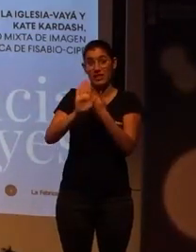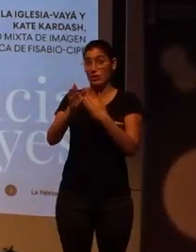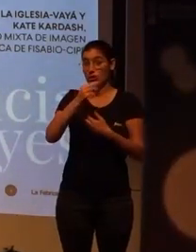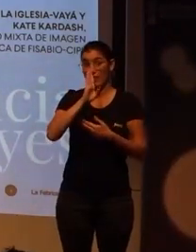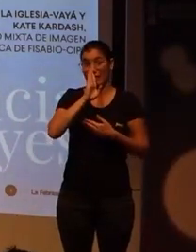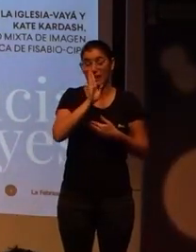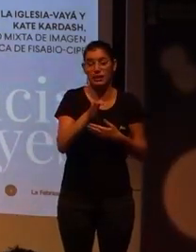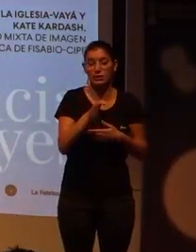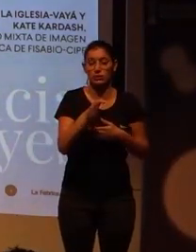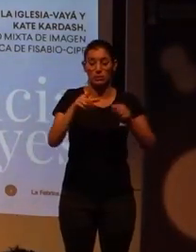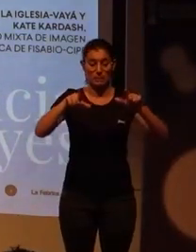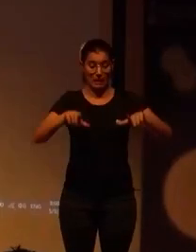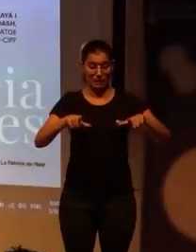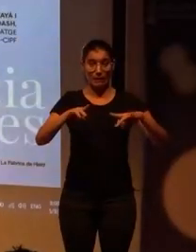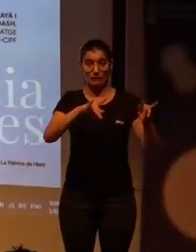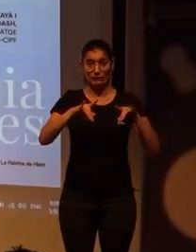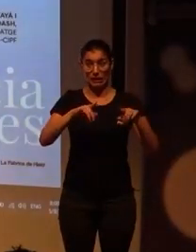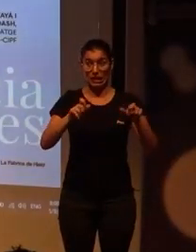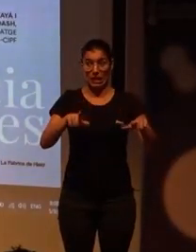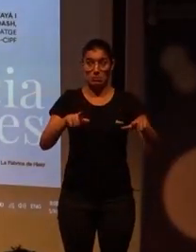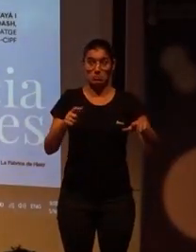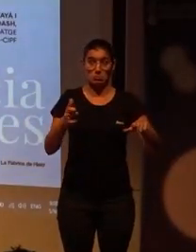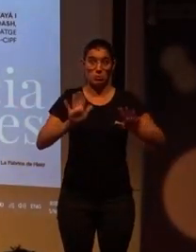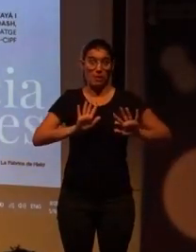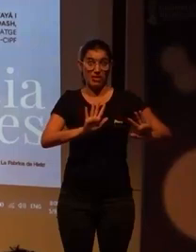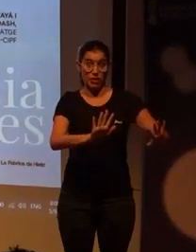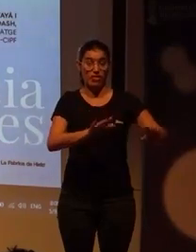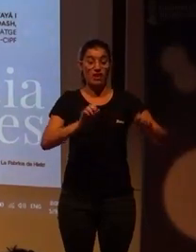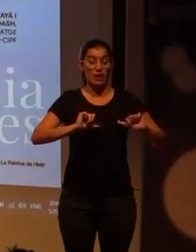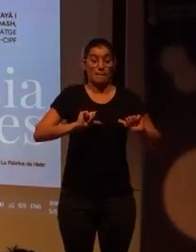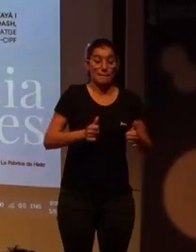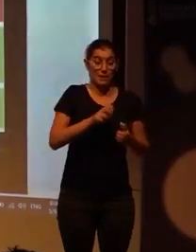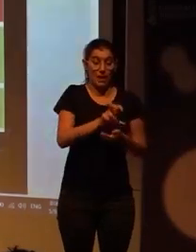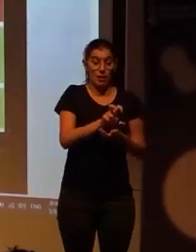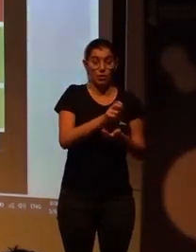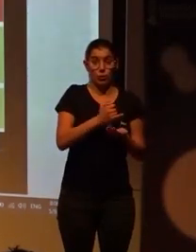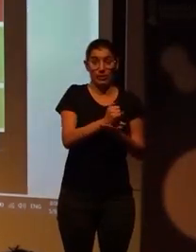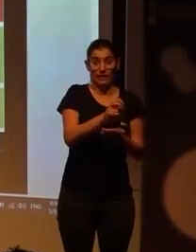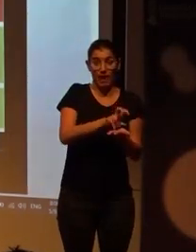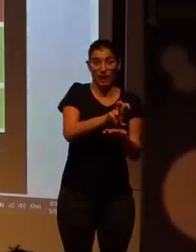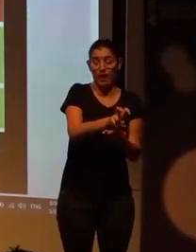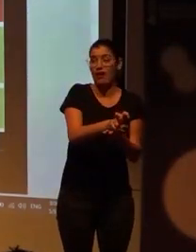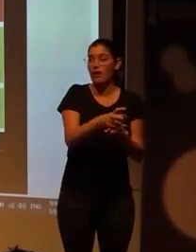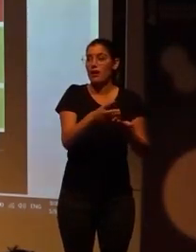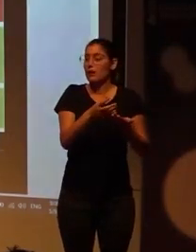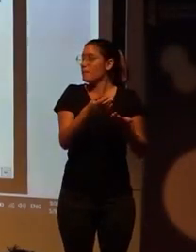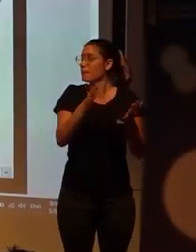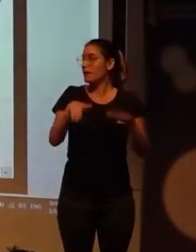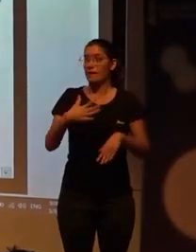a plot of land that is super-abandoned, begin to cultivate it, the city council sees it...